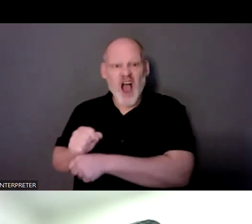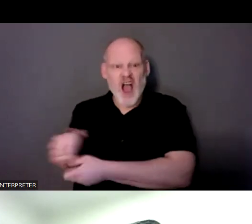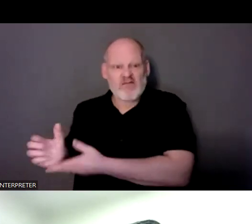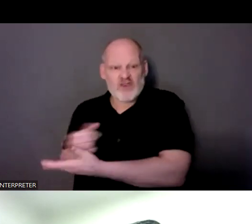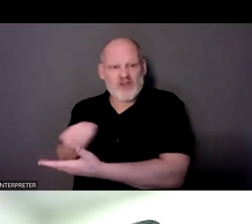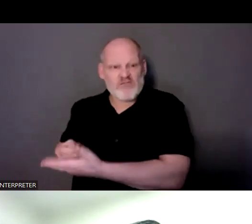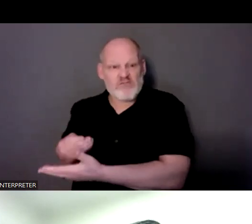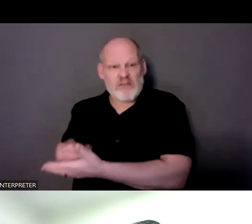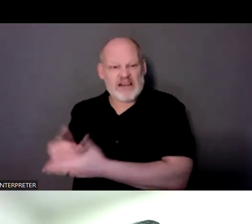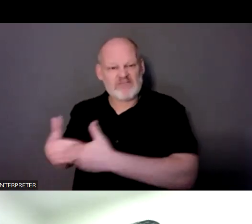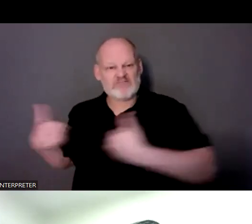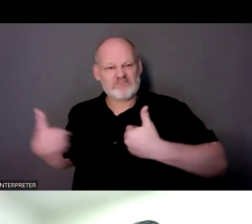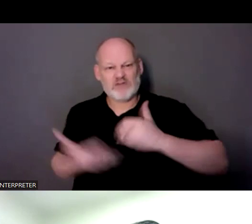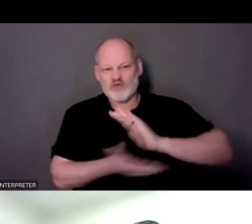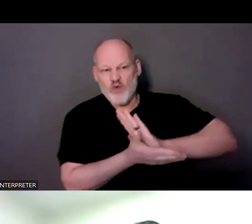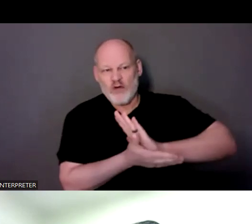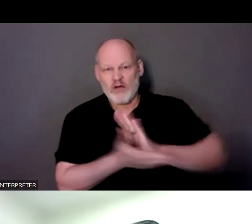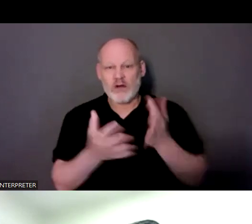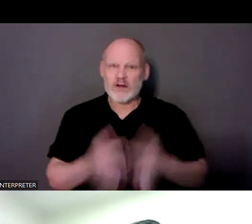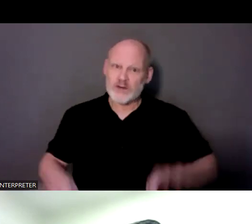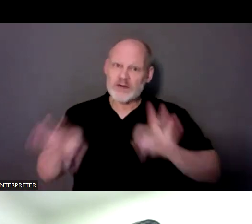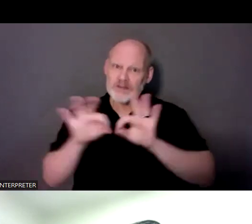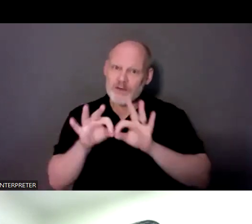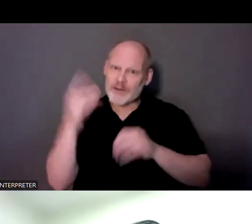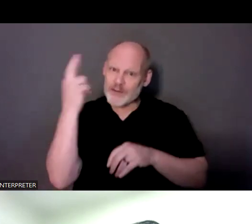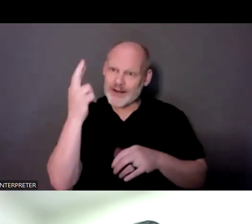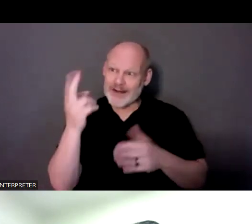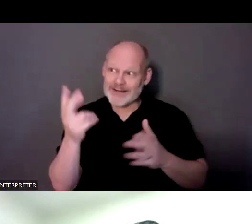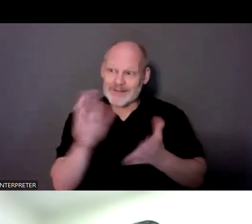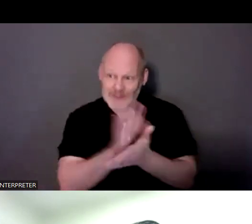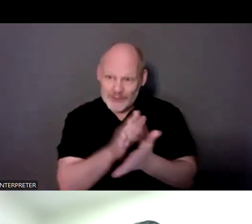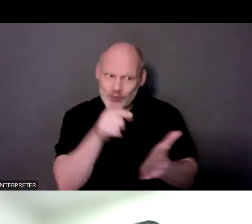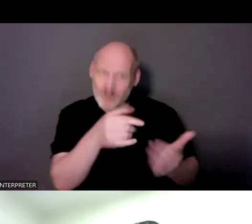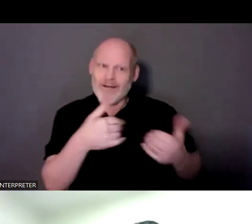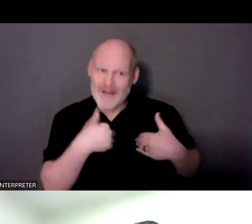of you know the rules around being in school, but at creating that why for